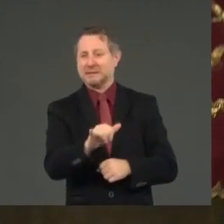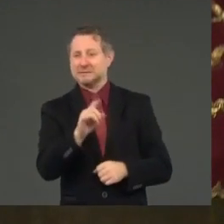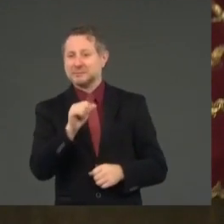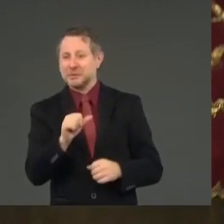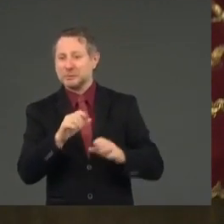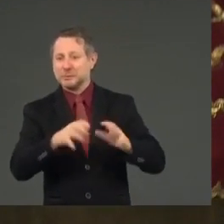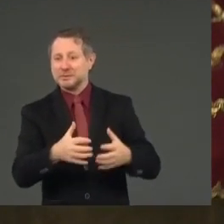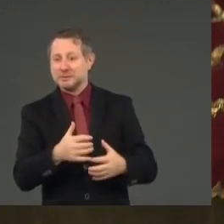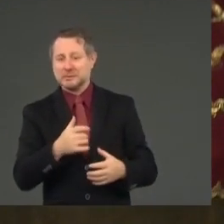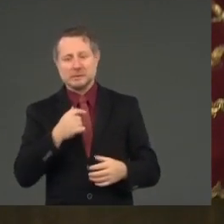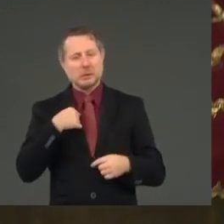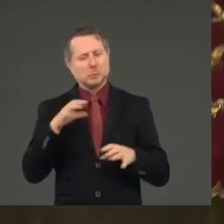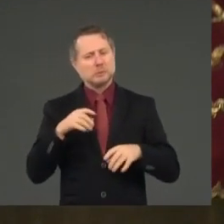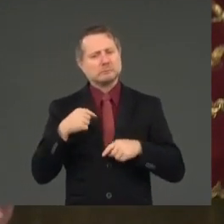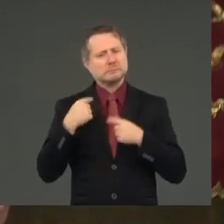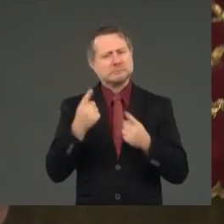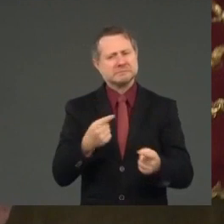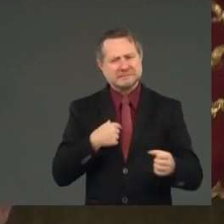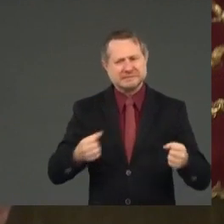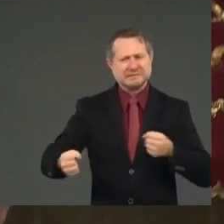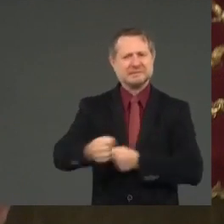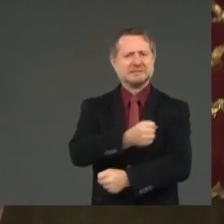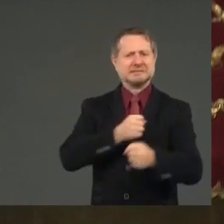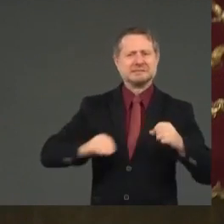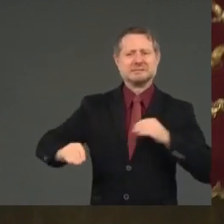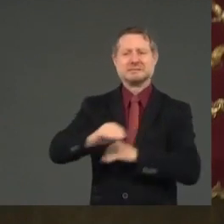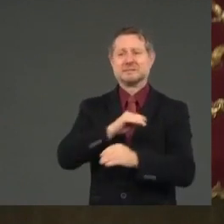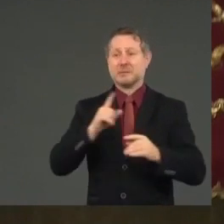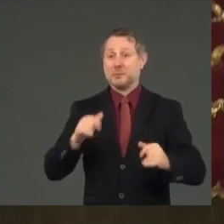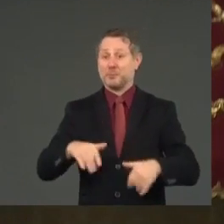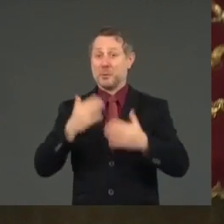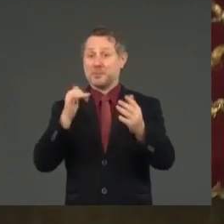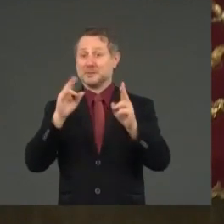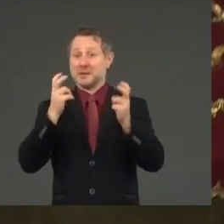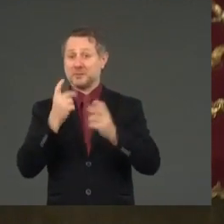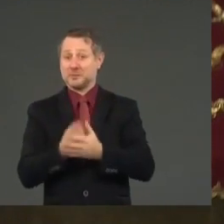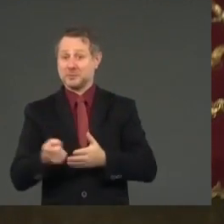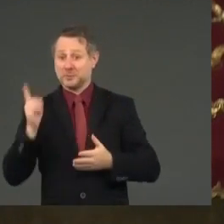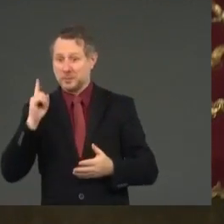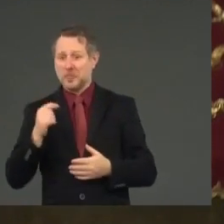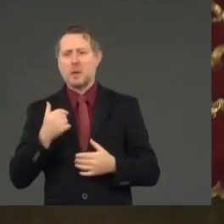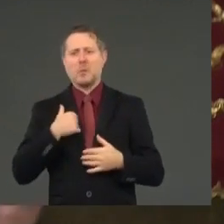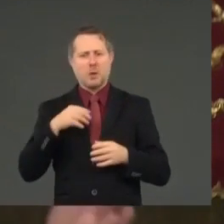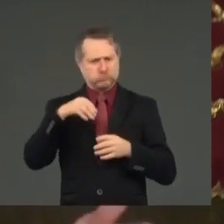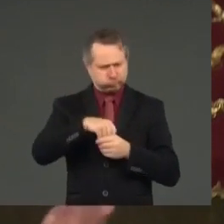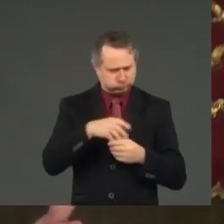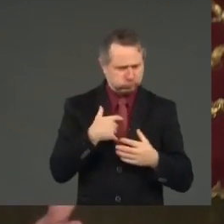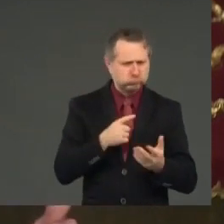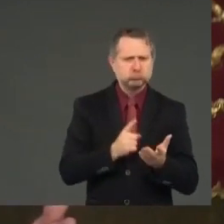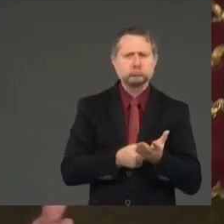THERE'S A STAFF SHORTAGE AND THEY NEED CERTAIN PEOPLE WITH CERTAIN SKILL LEVELS STEP IN TO COVER.